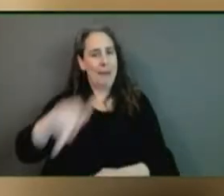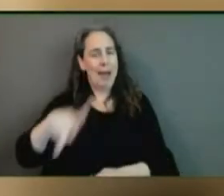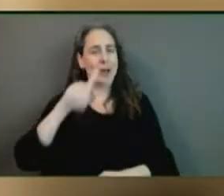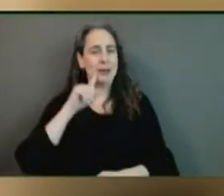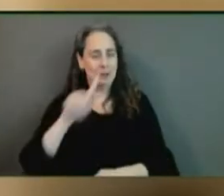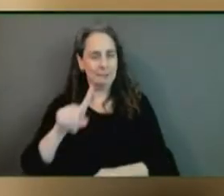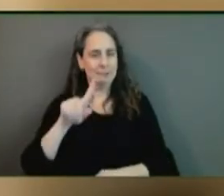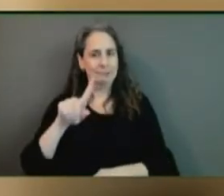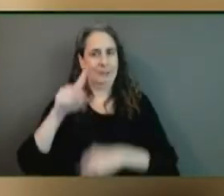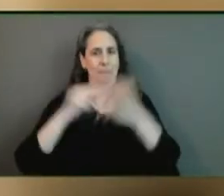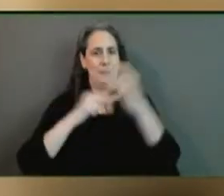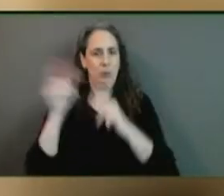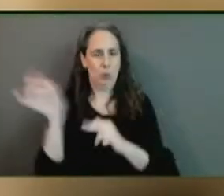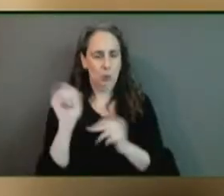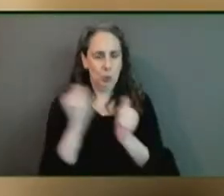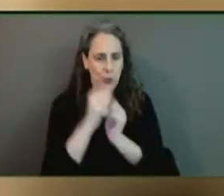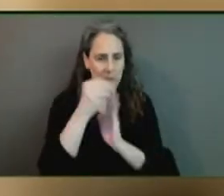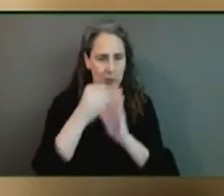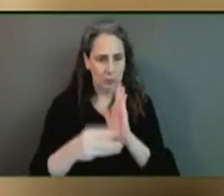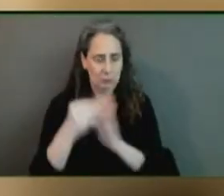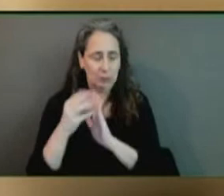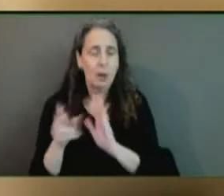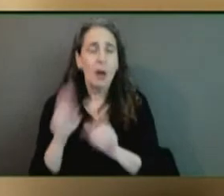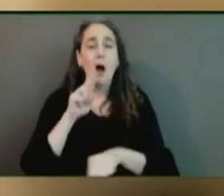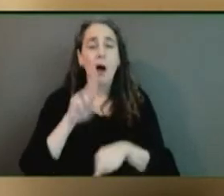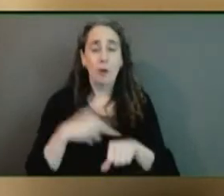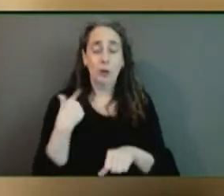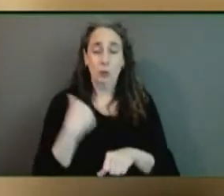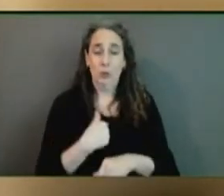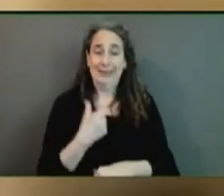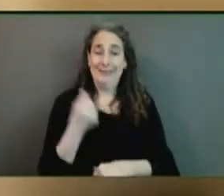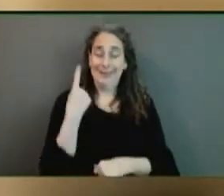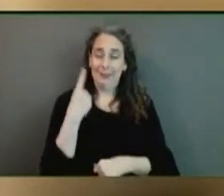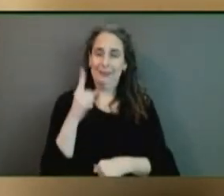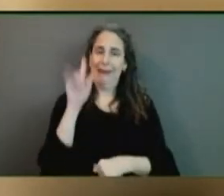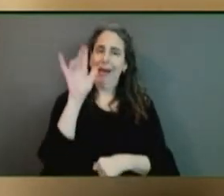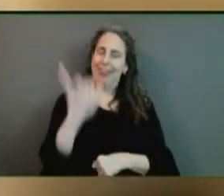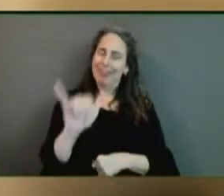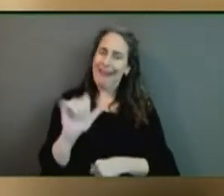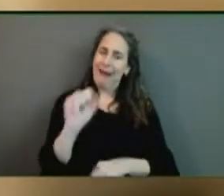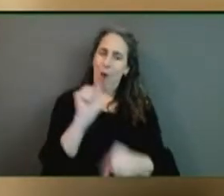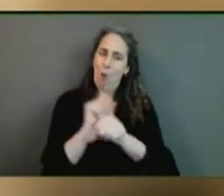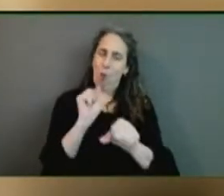and our adults be pleased to be back in that circumstance. And